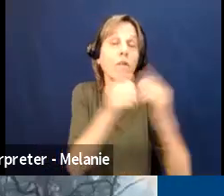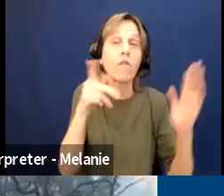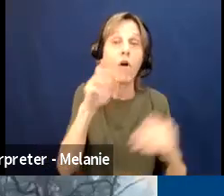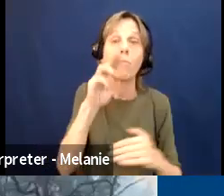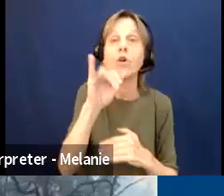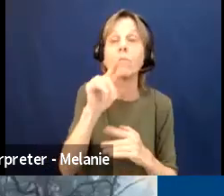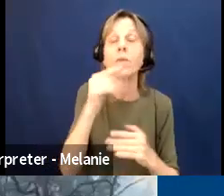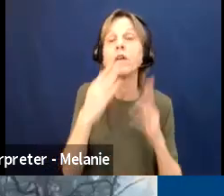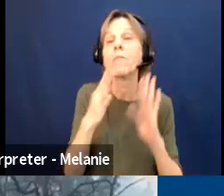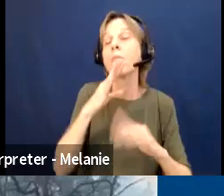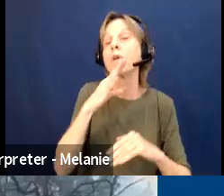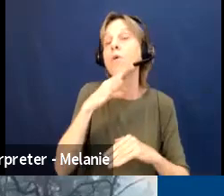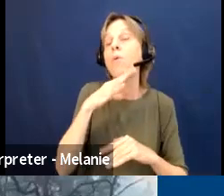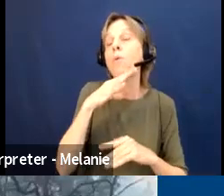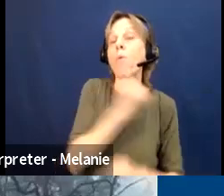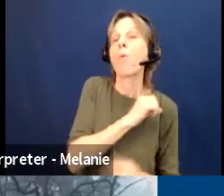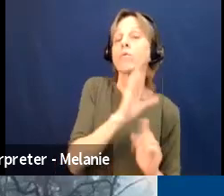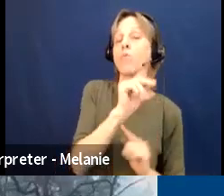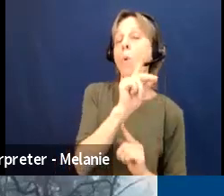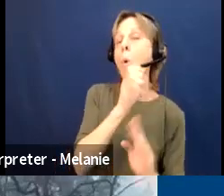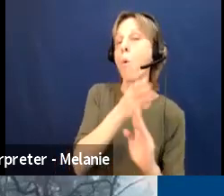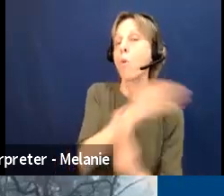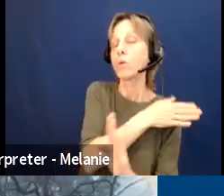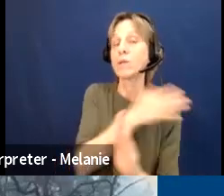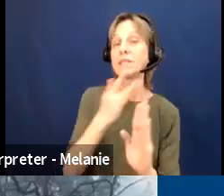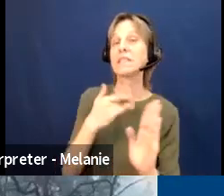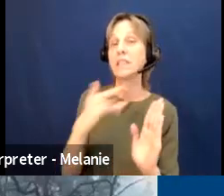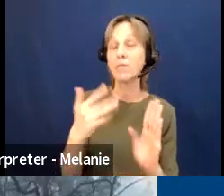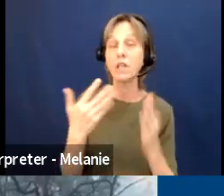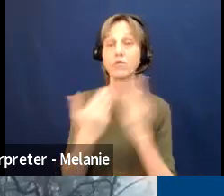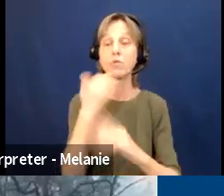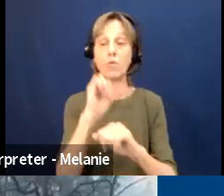to have to meet new codes and that's going to be a lot harder to do in the Cameron Peak Fire area